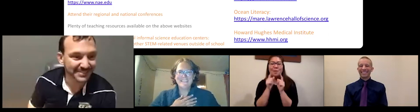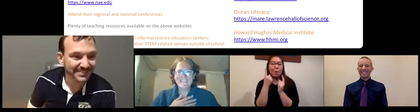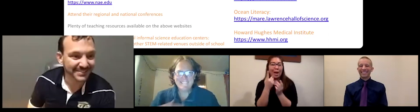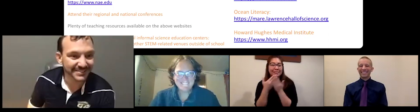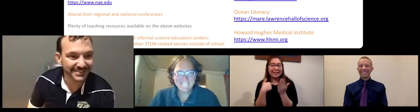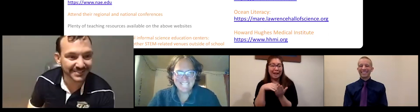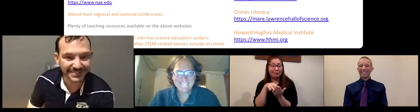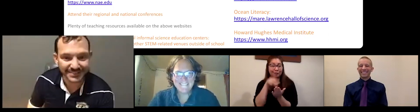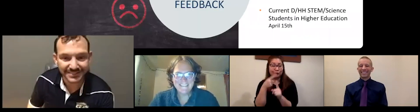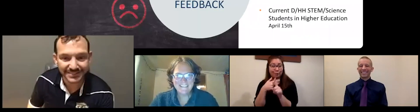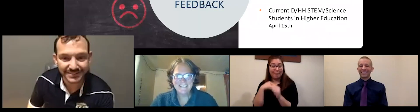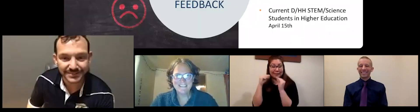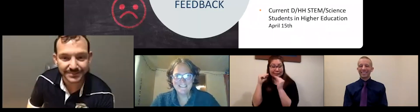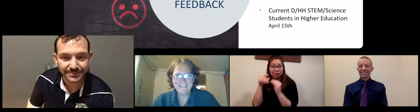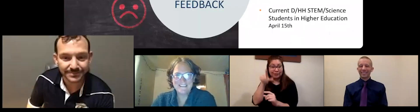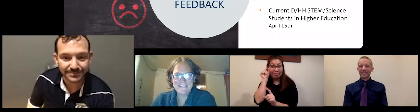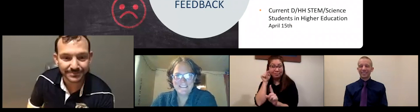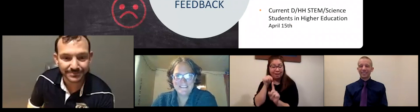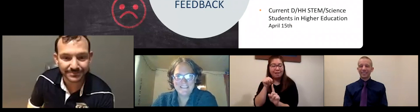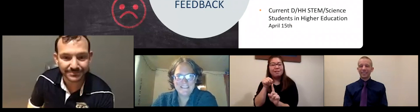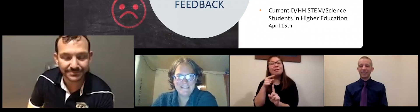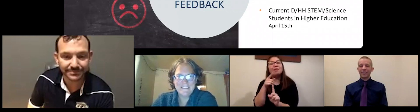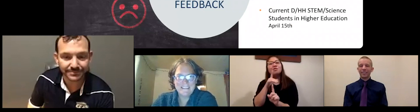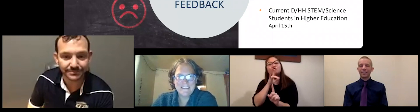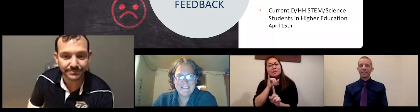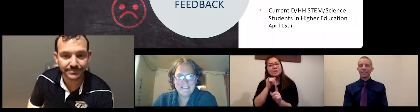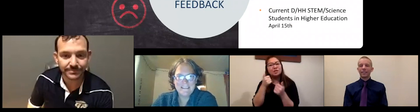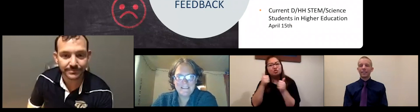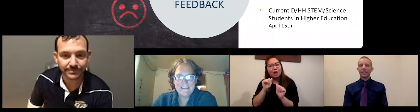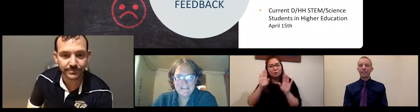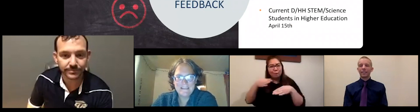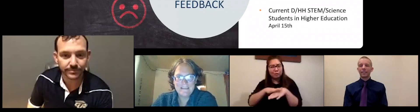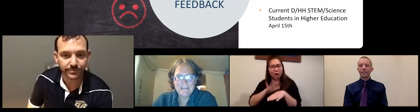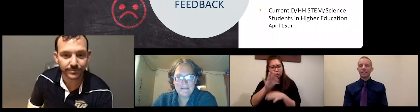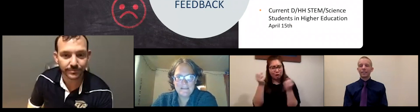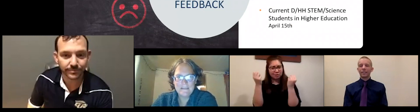One thing I learned from my teachers at Gallaudet: really try to focus on your signing.